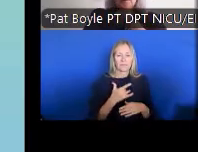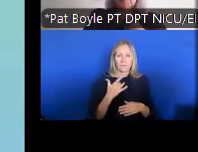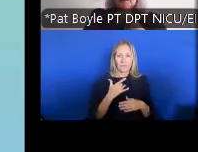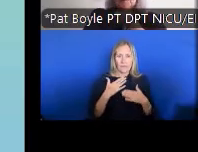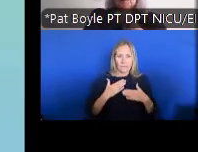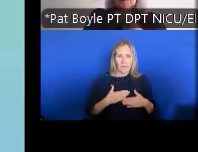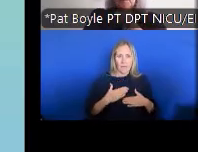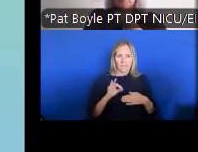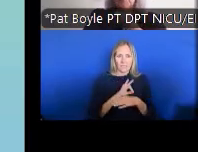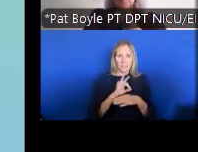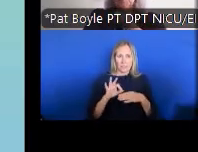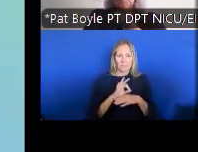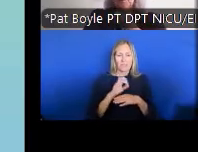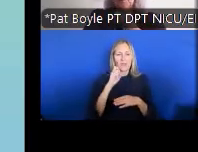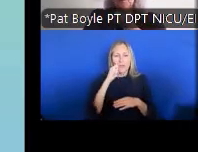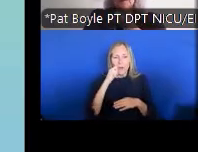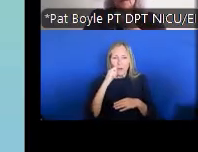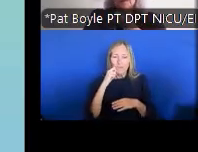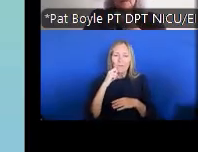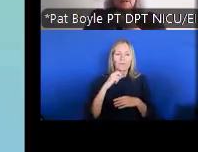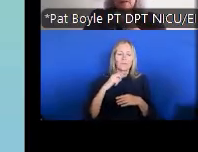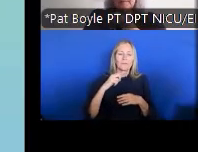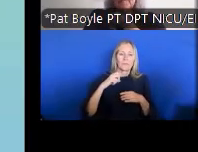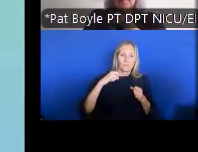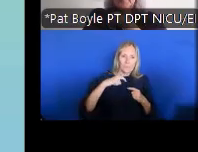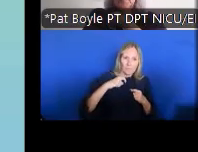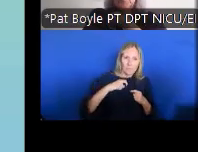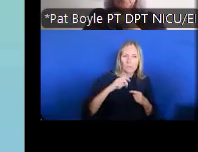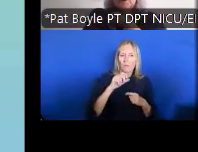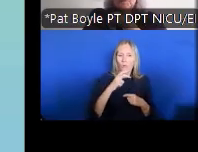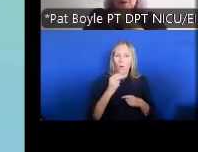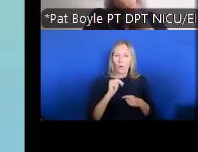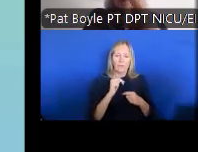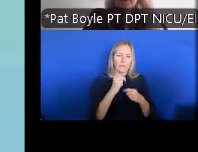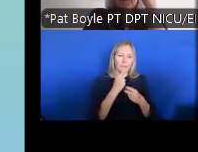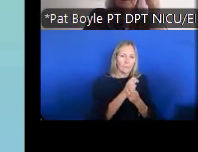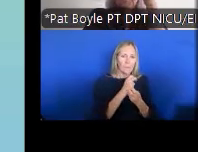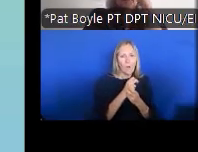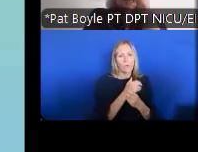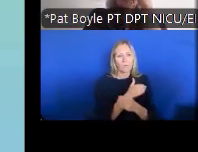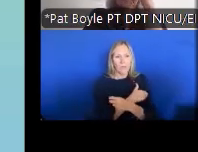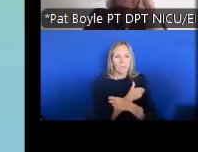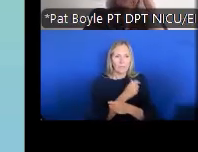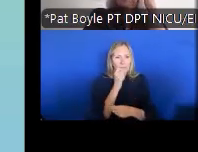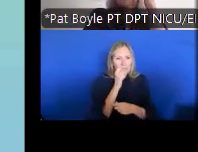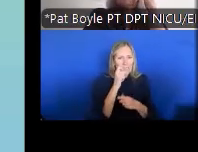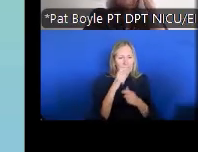nerve receptors in our organs, bones, muscles, and skin, which communicate with brain receptors, which allow us to